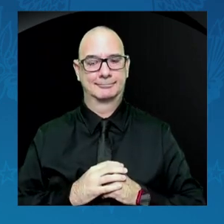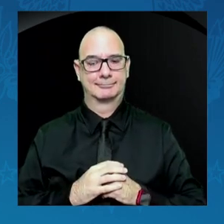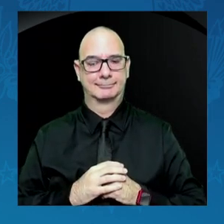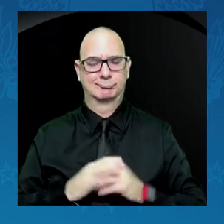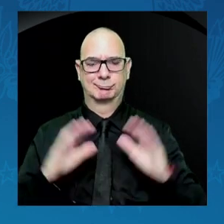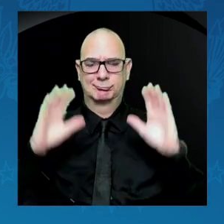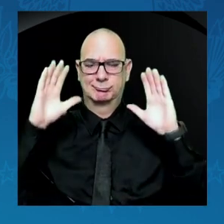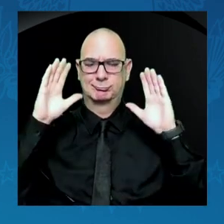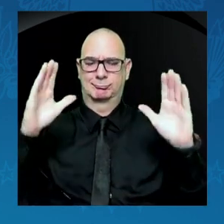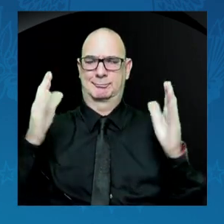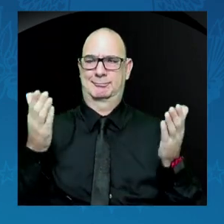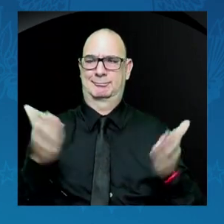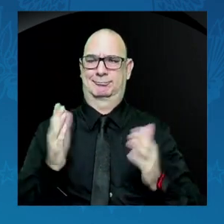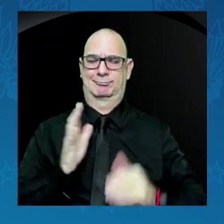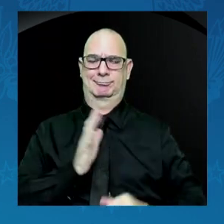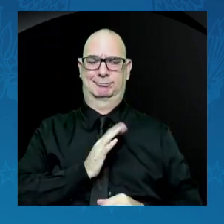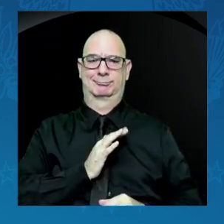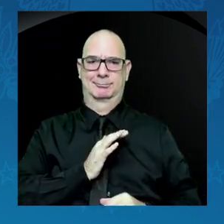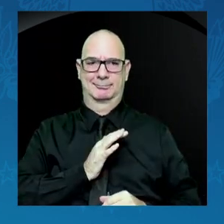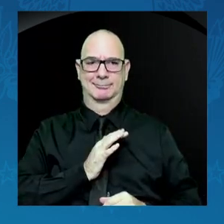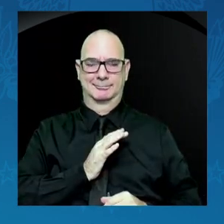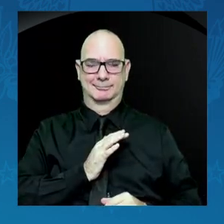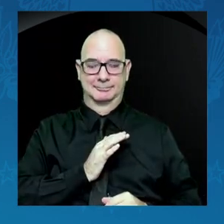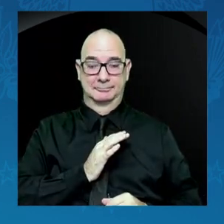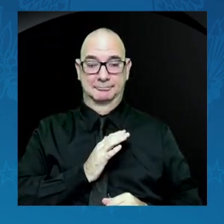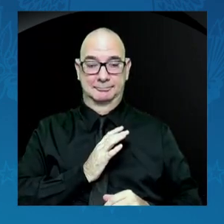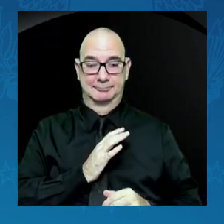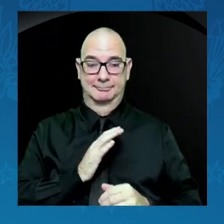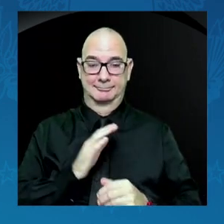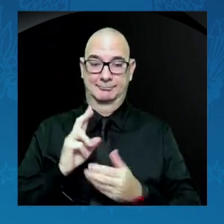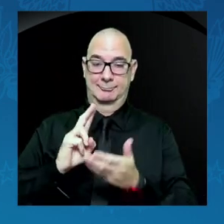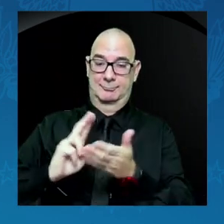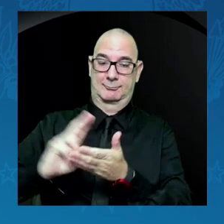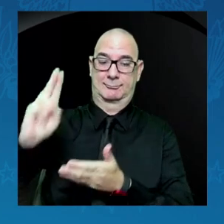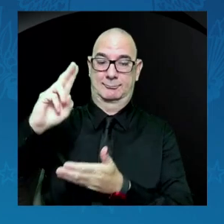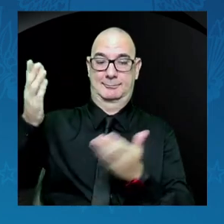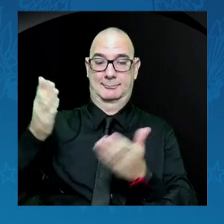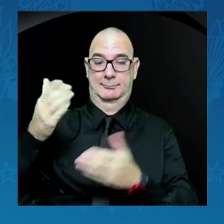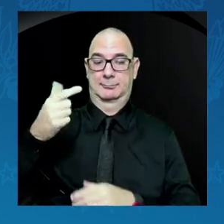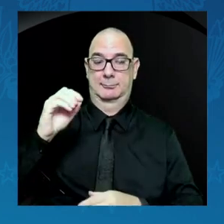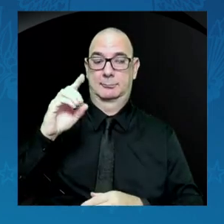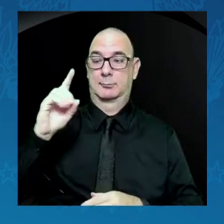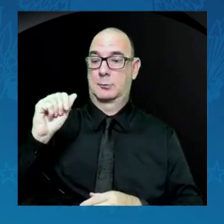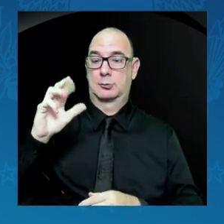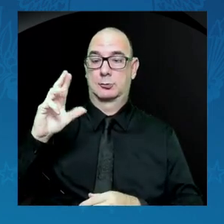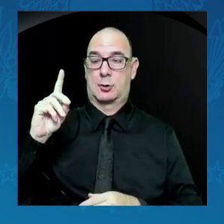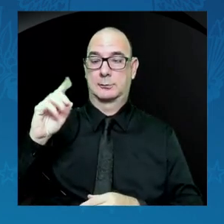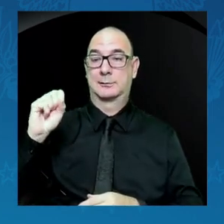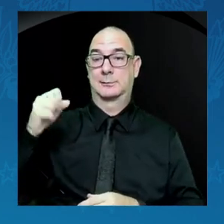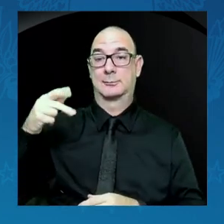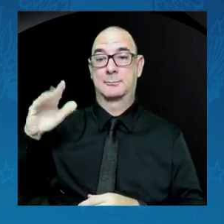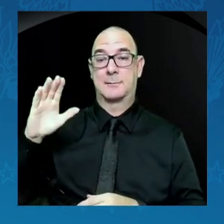at NASA Goddard Space Flight Center. And I'm really pleased to be joining with all of you.